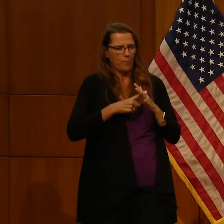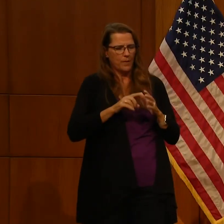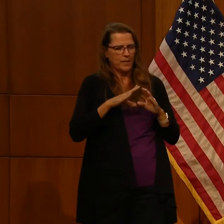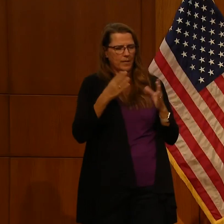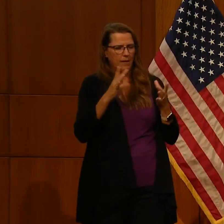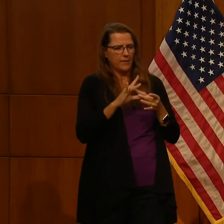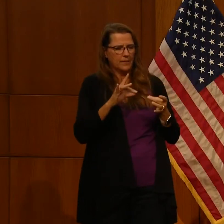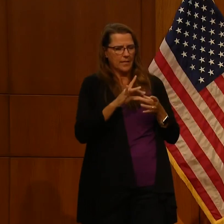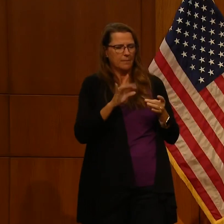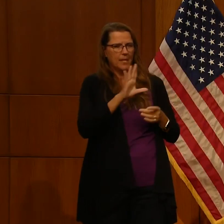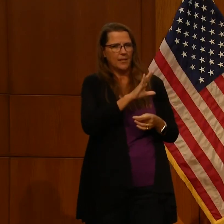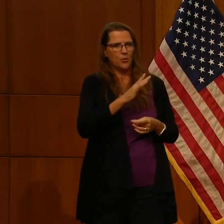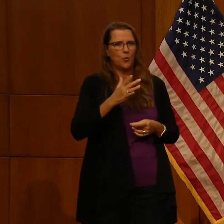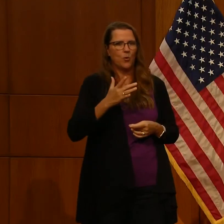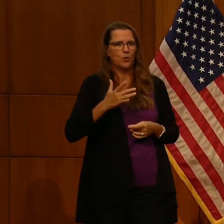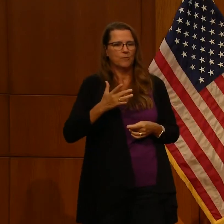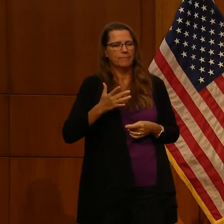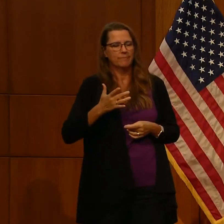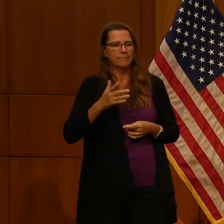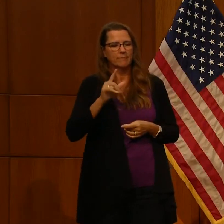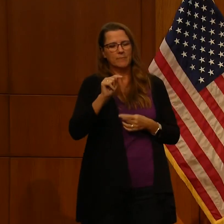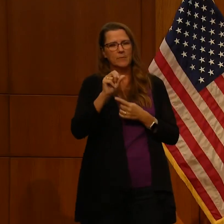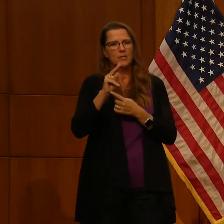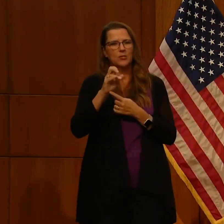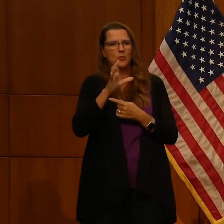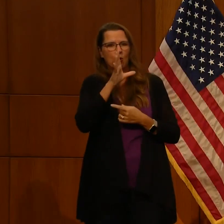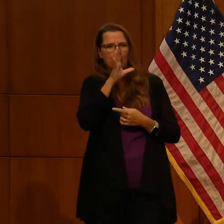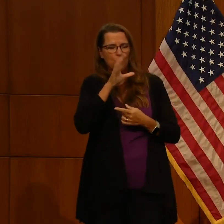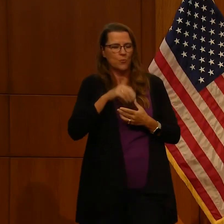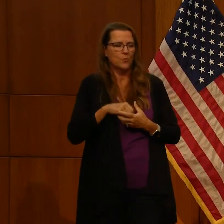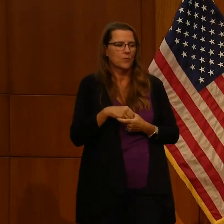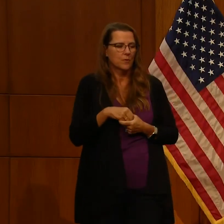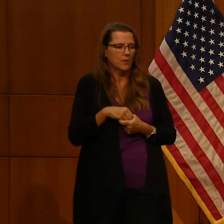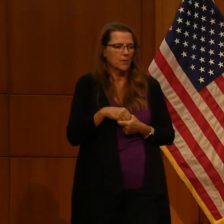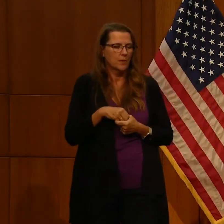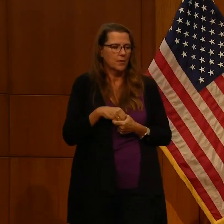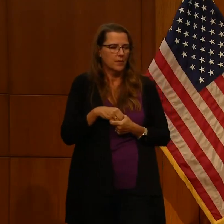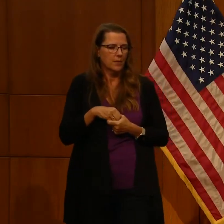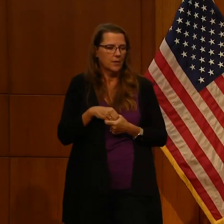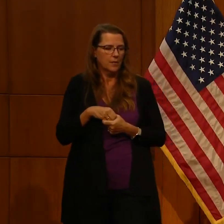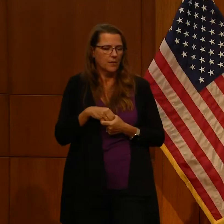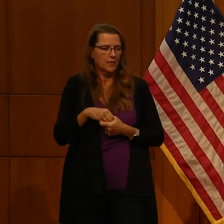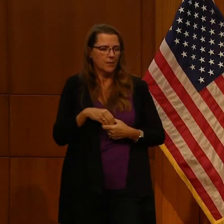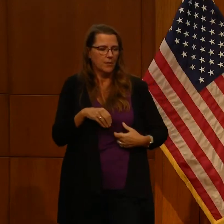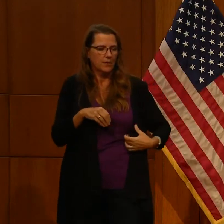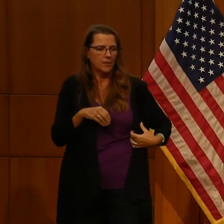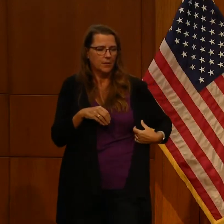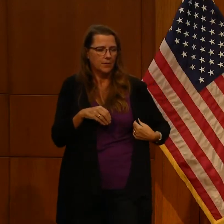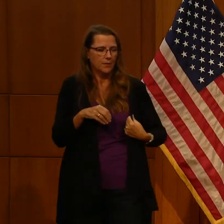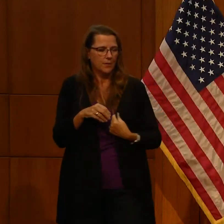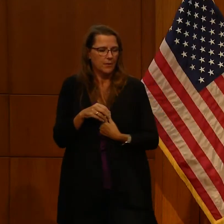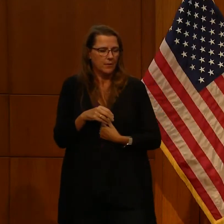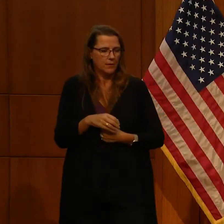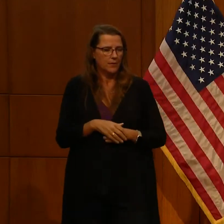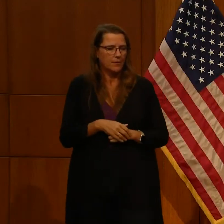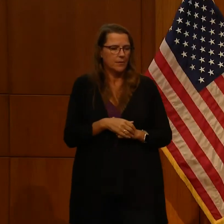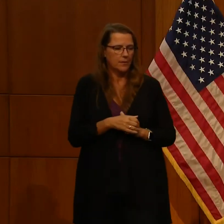FROM THE OPENING YOUR STATEMENTS OF AND THE TONE TURN OF YOUR STATEMENTS FROM THE OPENING OF THIS PRESS